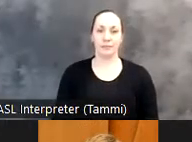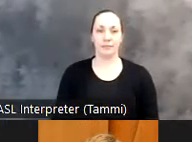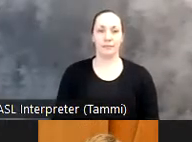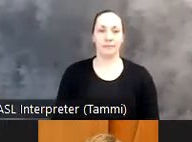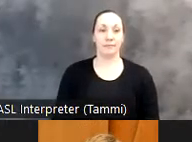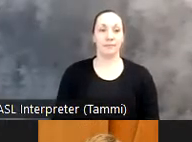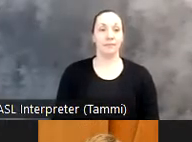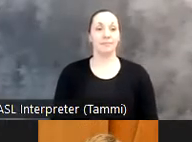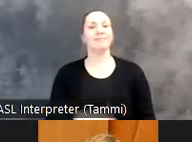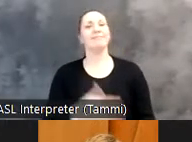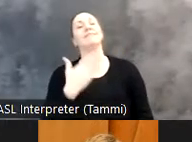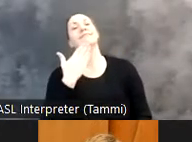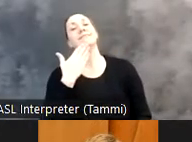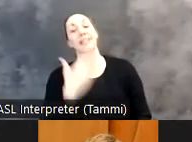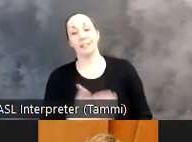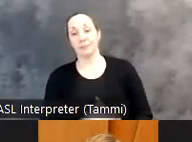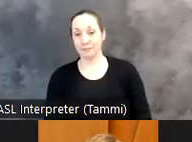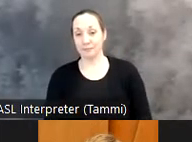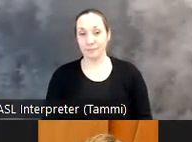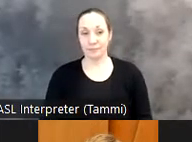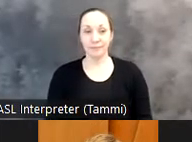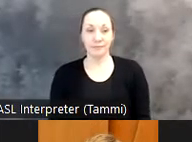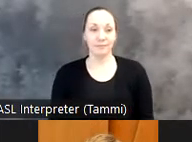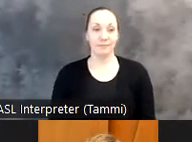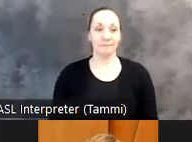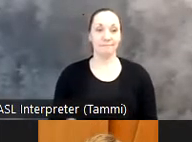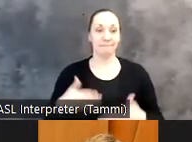I'll be back at the end of the session. Thank you. >> CHRISTOPHER LEE: Thank you,